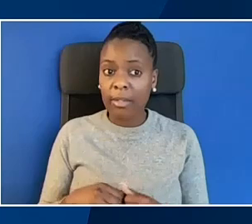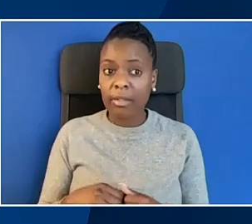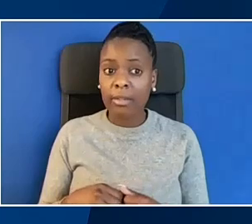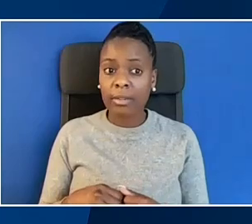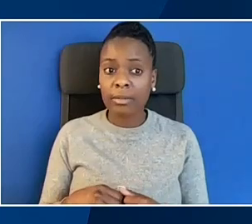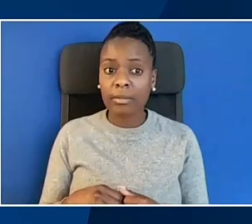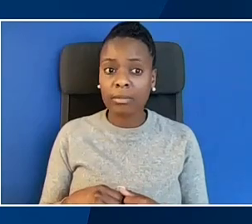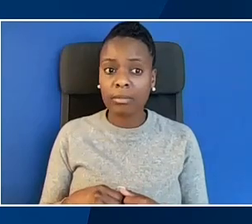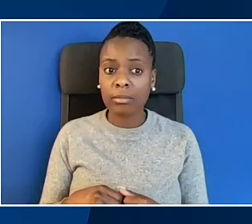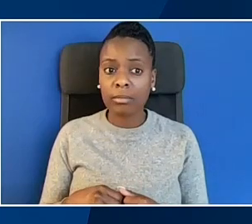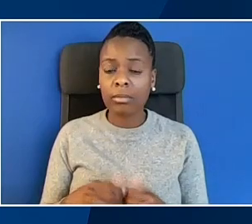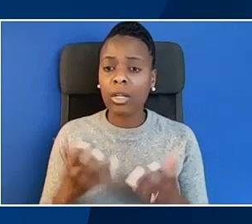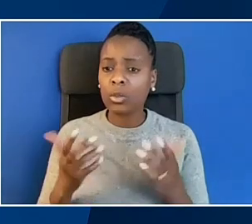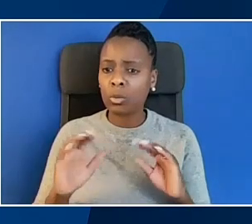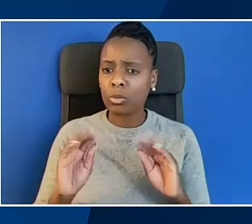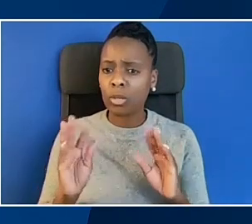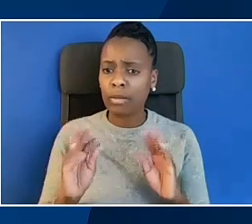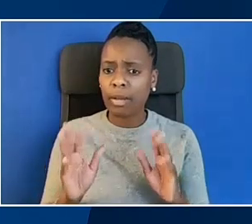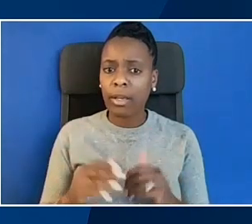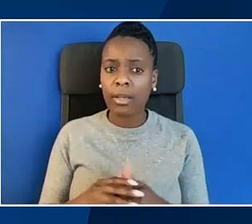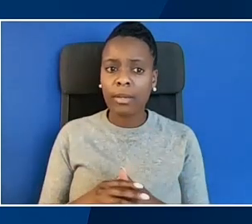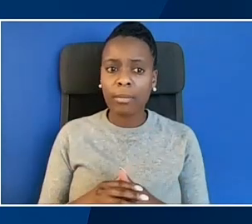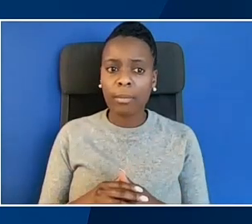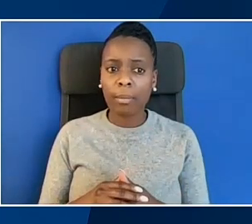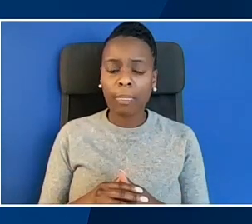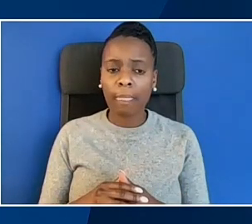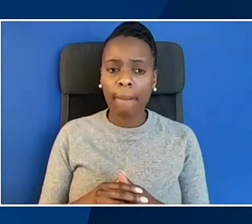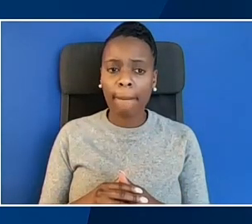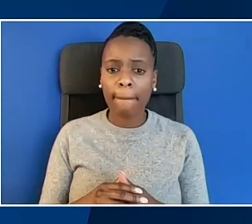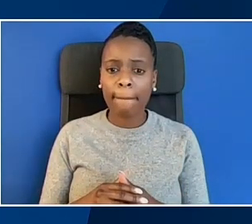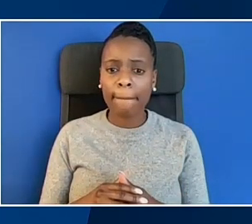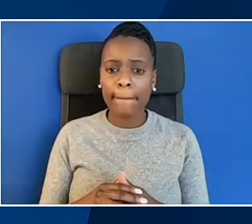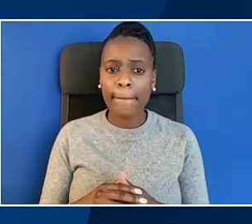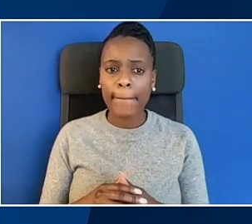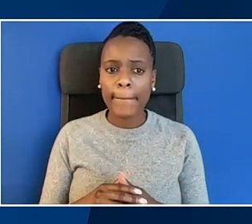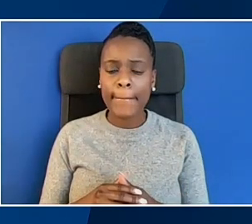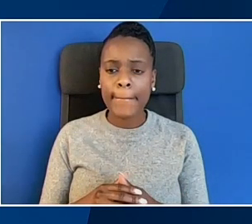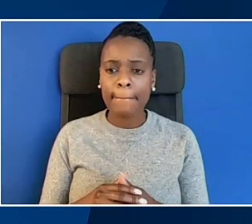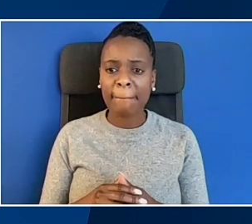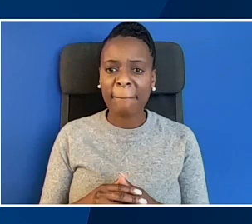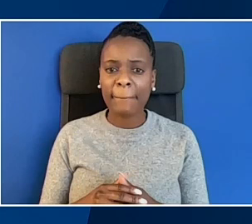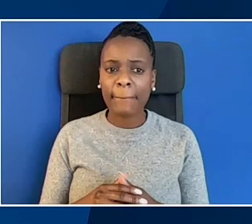clarification. If it seems as you have stated that because our committees move-